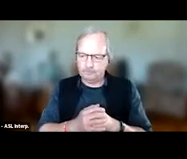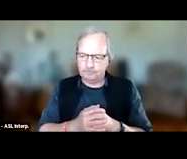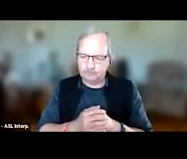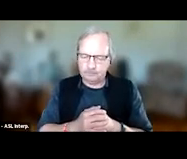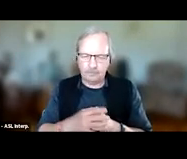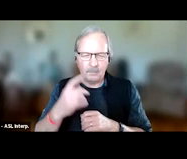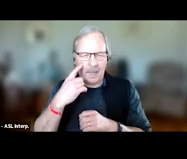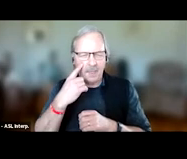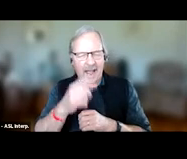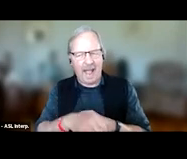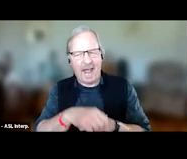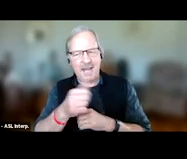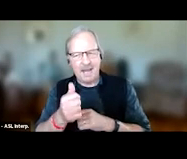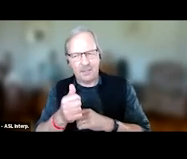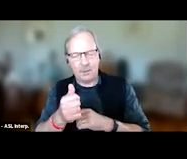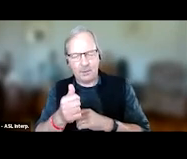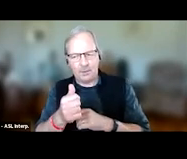I think another, sorry, next slide Susie.